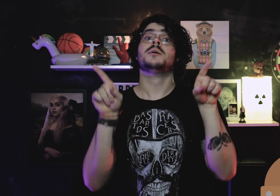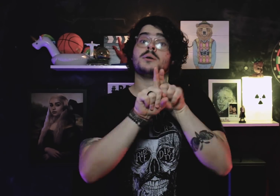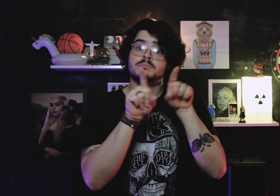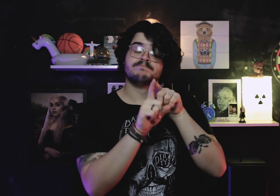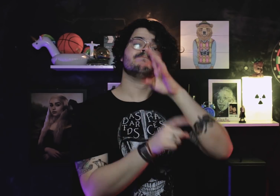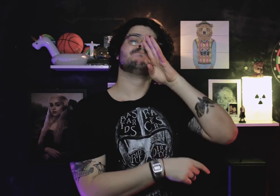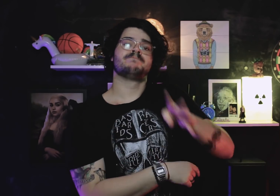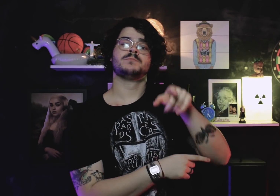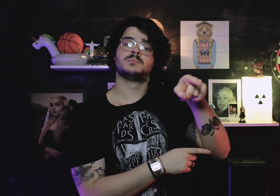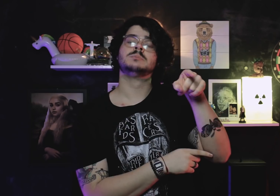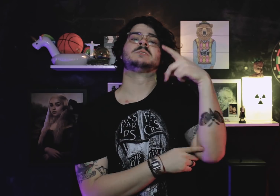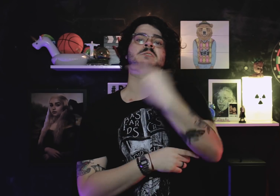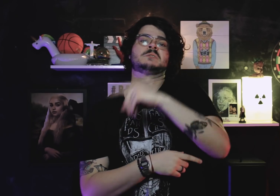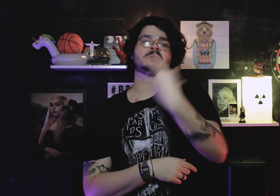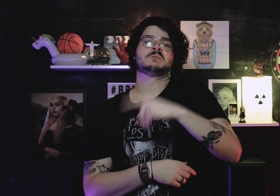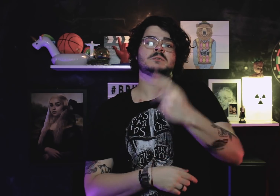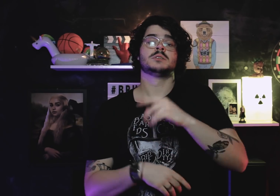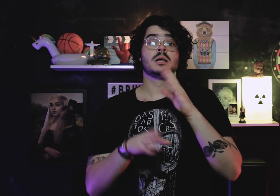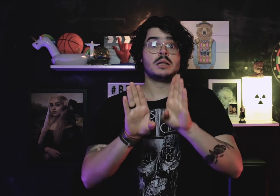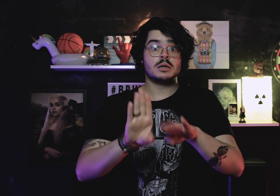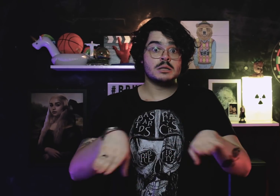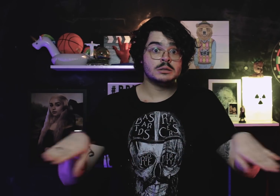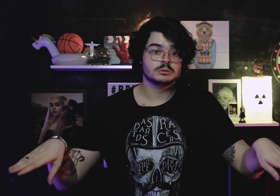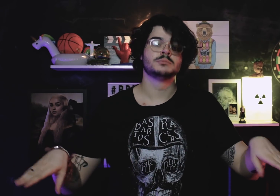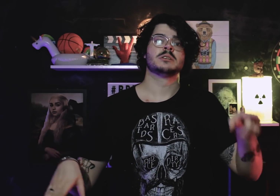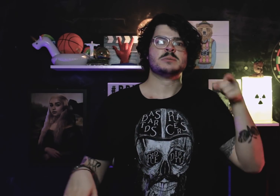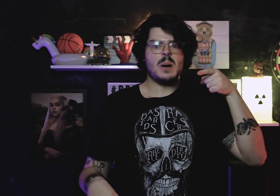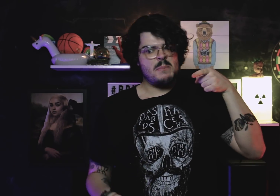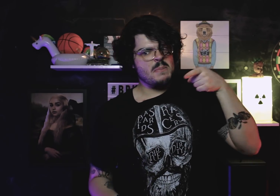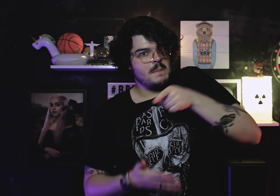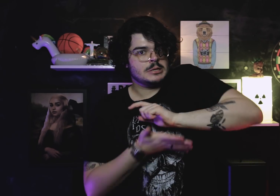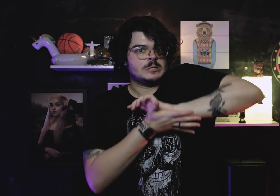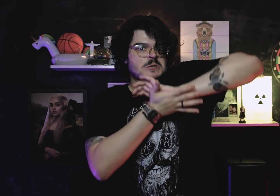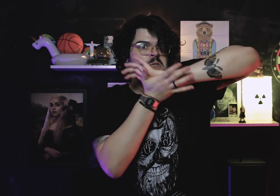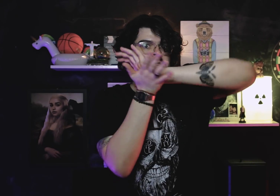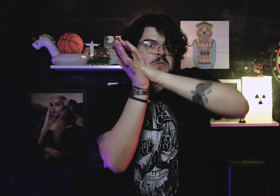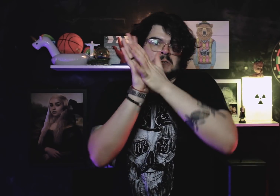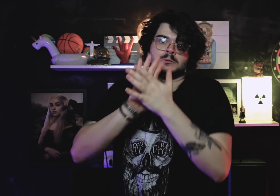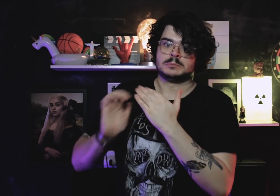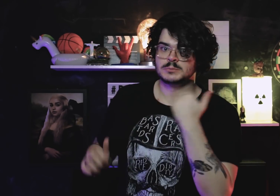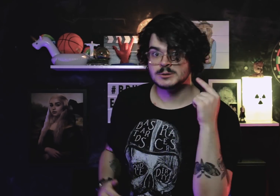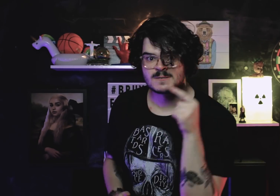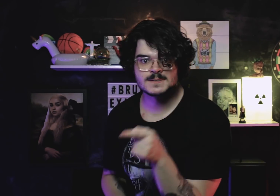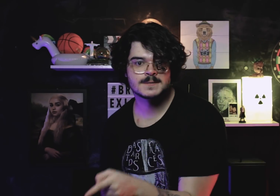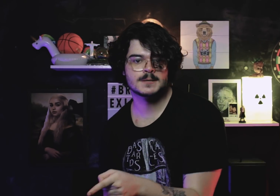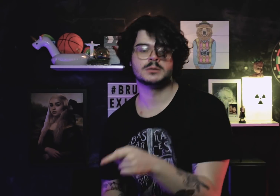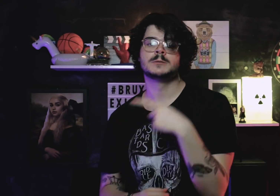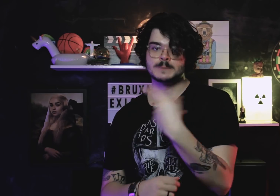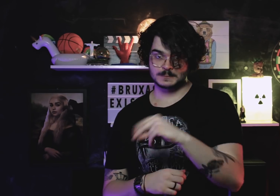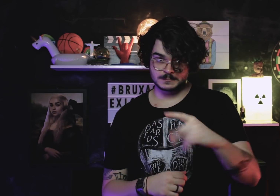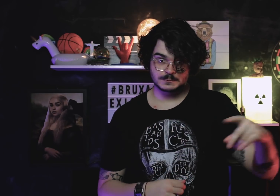and torture girls, threatening them with death.